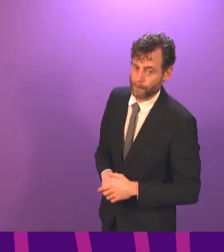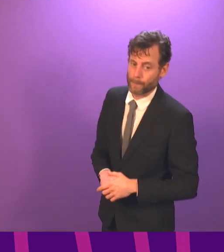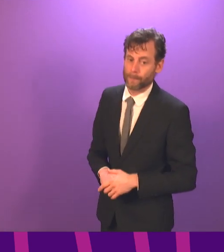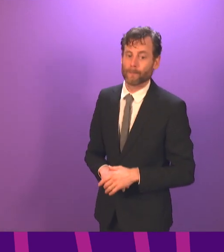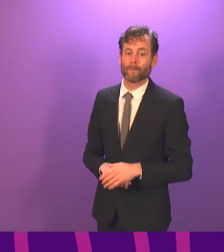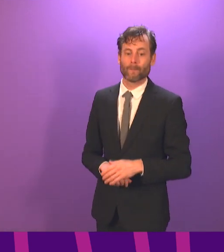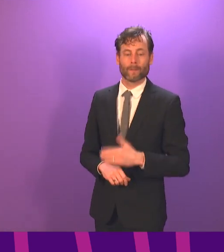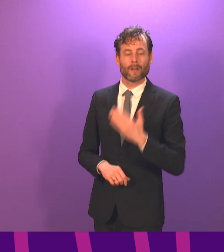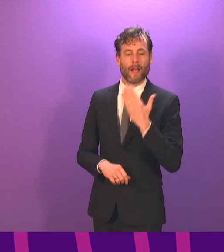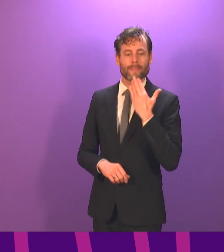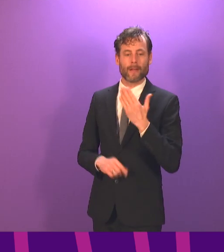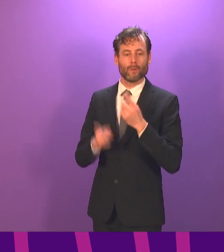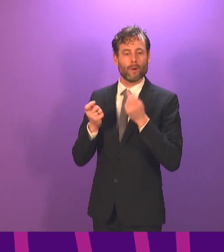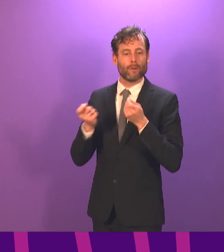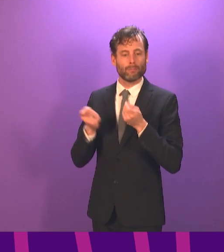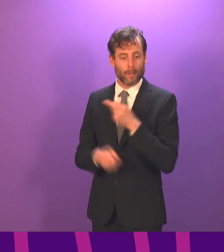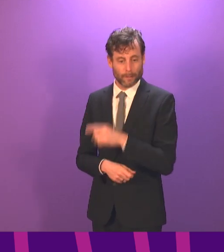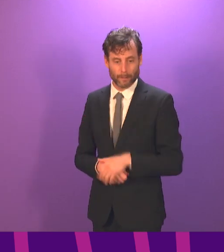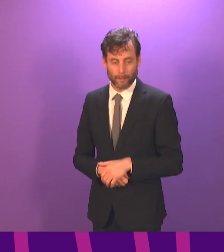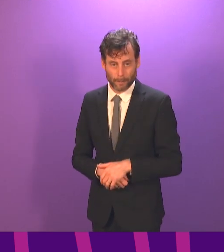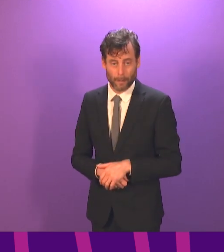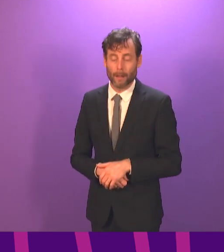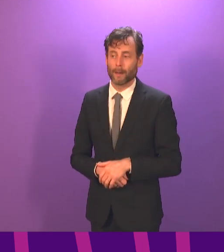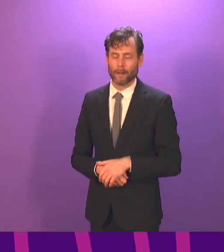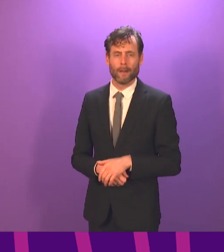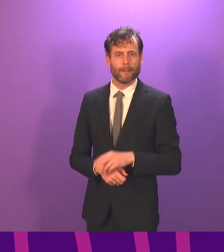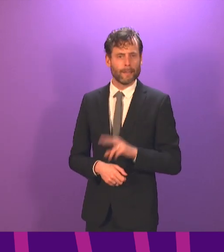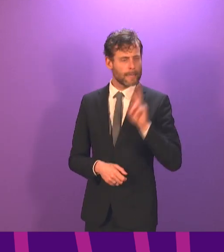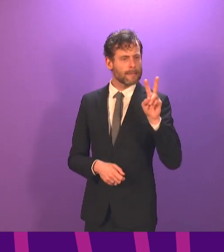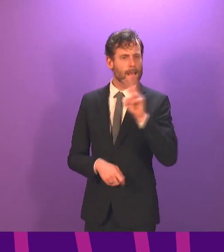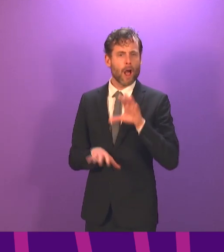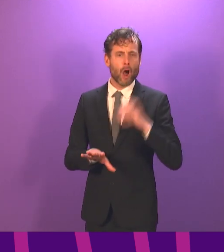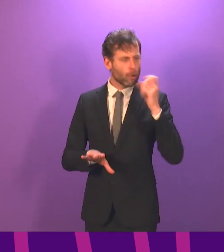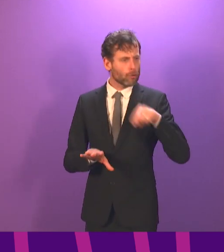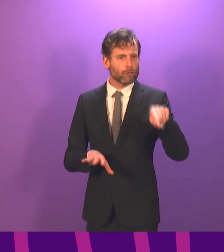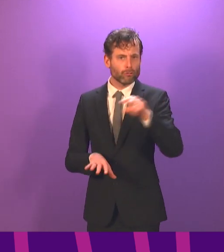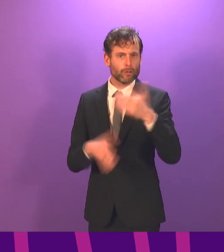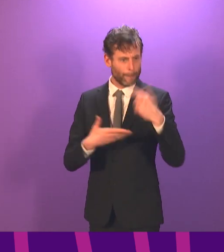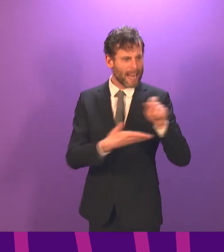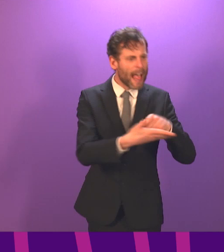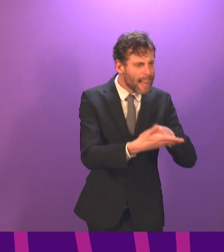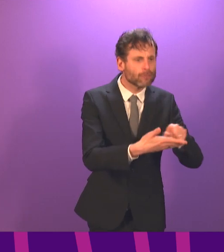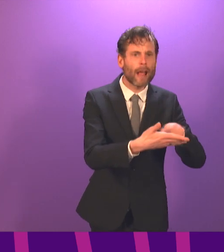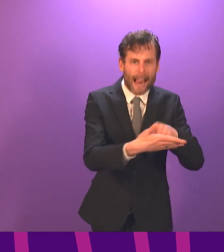Many countries around the world have held elections during the pandemic. Can the minister confirm that the Scottish Government has been looking at